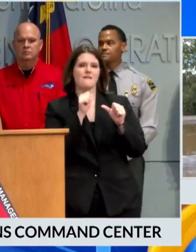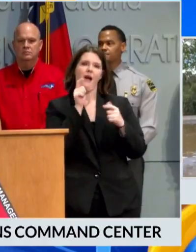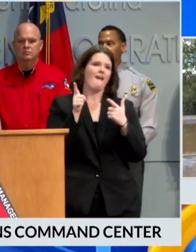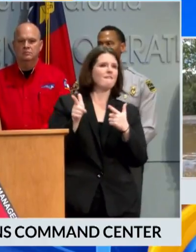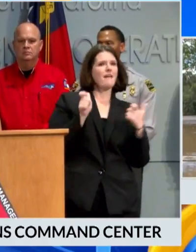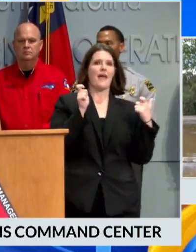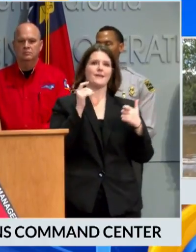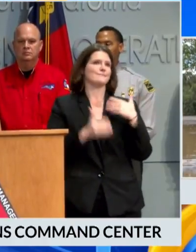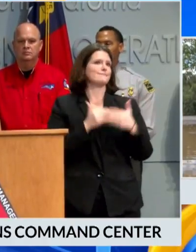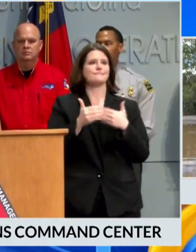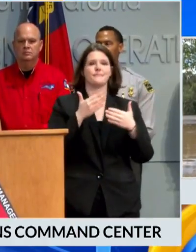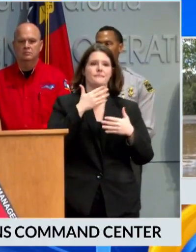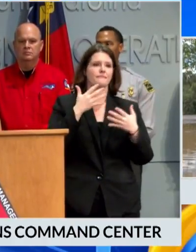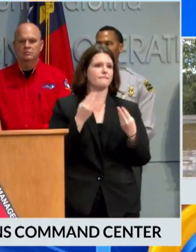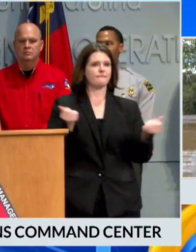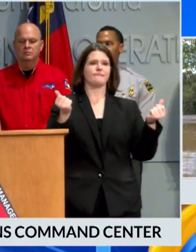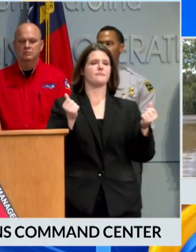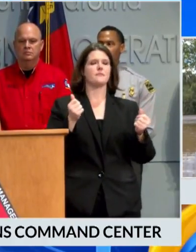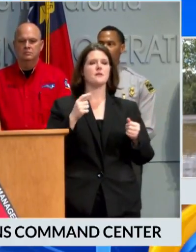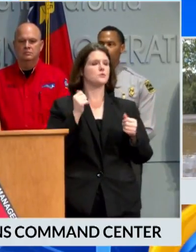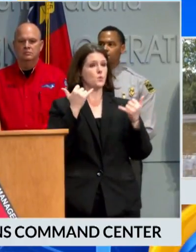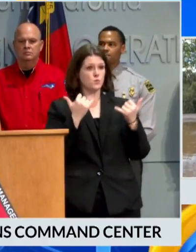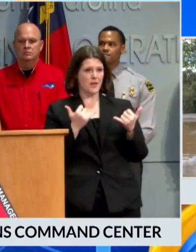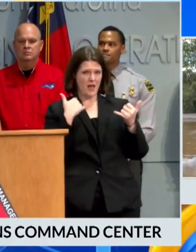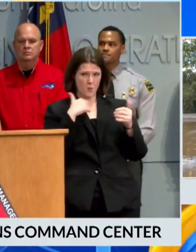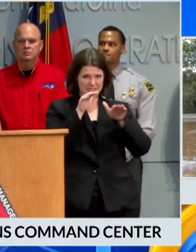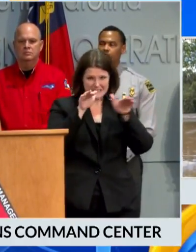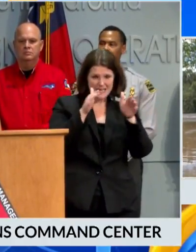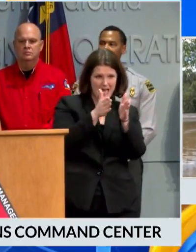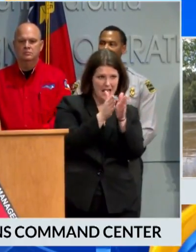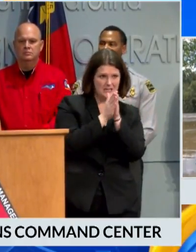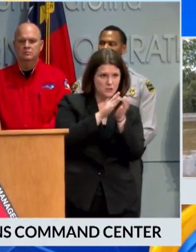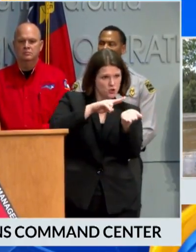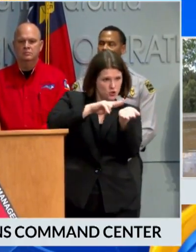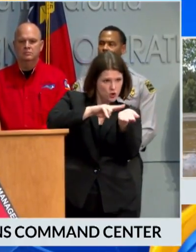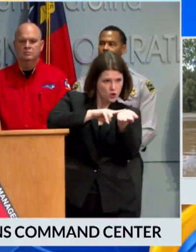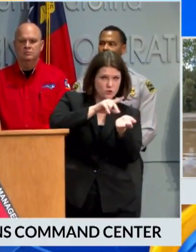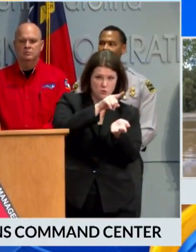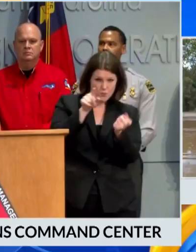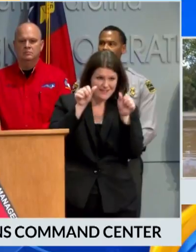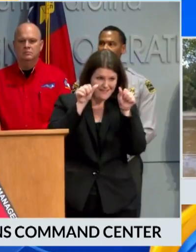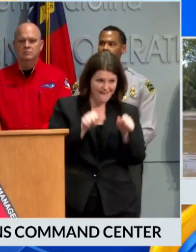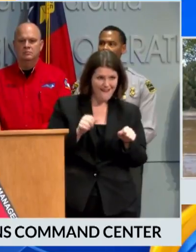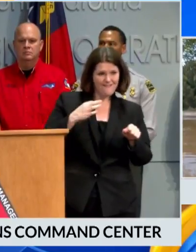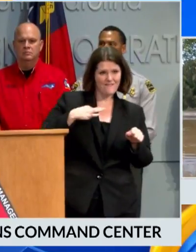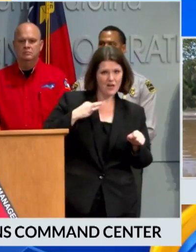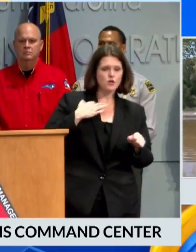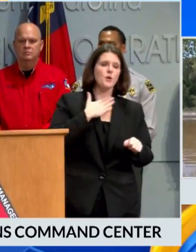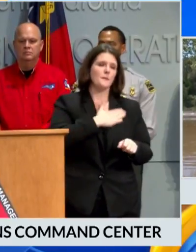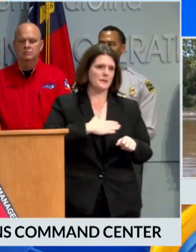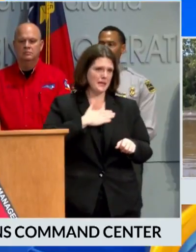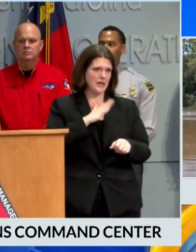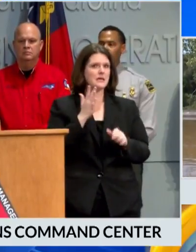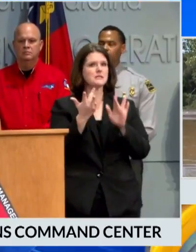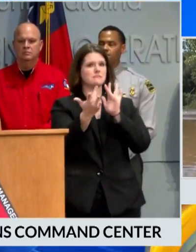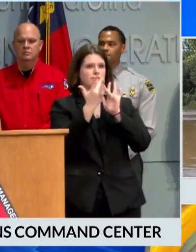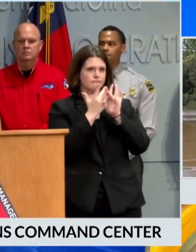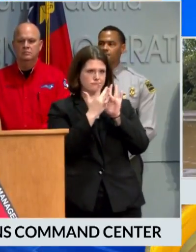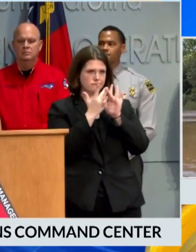THANK YOU GOVERNOR. SECRETARY OF HEALTH AND HUMAN SERVICES. I START MY UPDATE WITH THE REQUEST, WE KNOW THAT THIS STORM IS GOING TO BE A MARATHON AND RECOVERING FROM THIS WILL BE A MARATHON AND NOT A SPRINT.